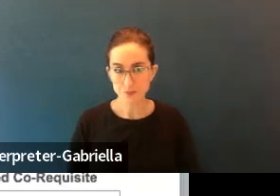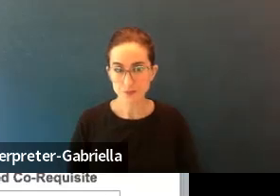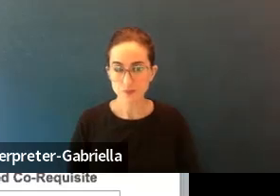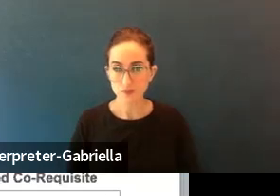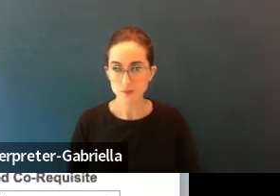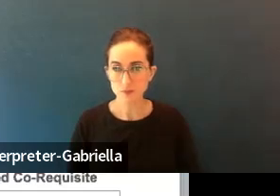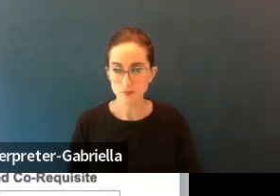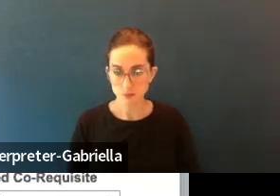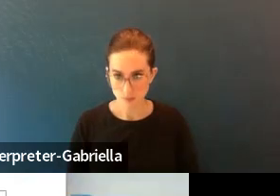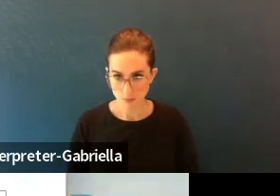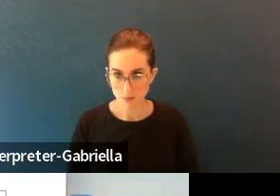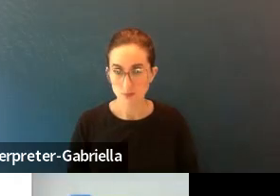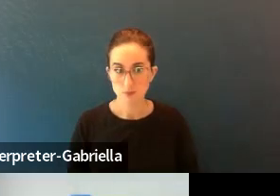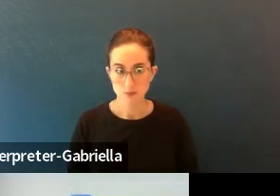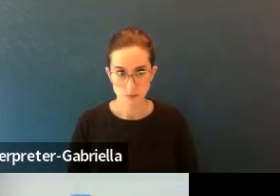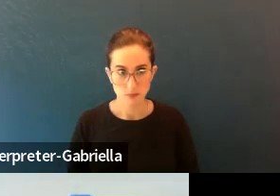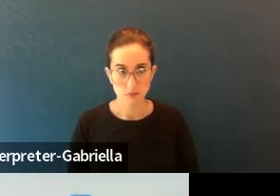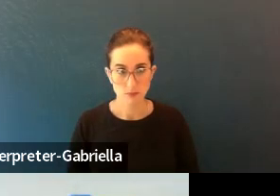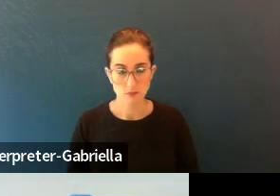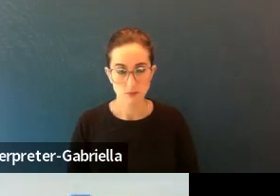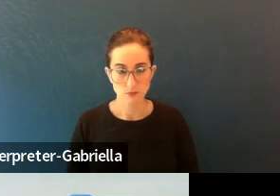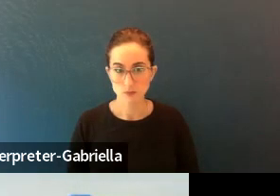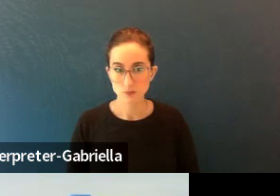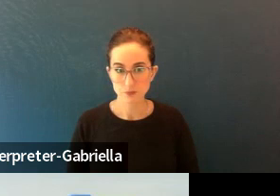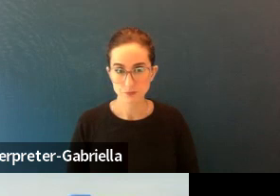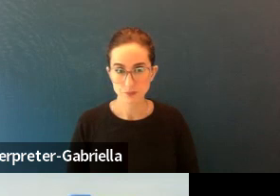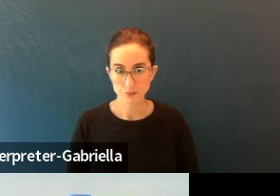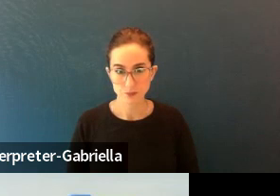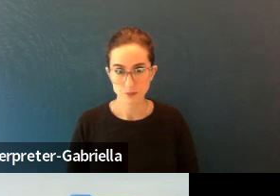So is this correct?